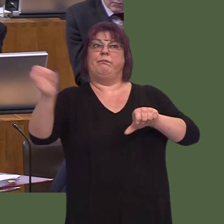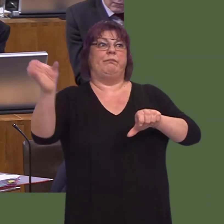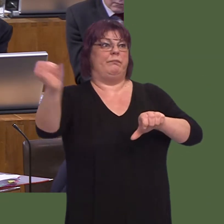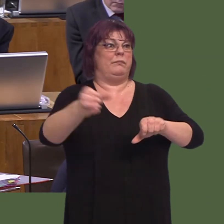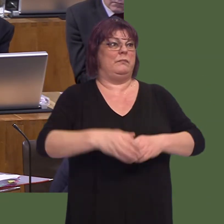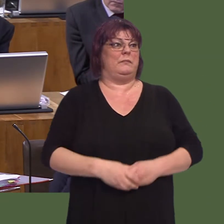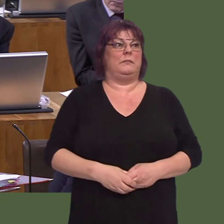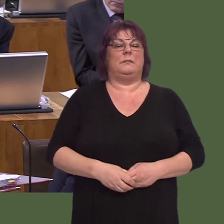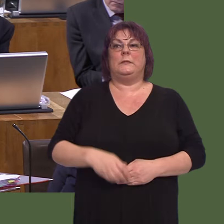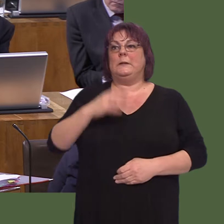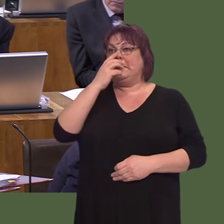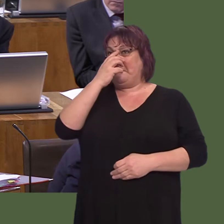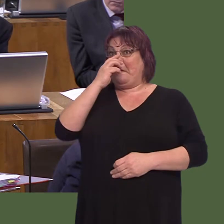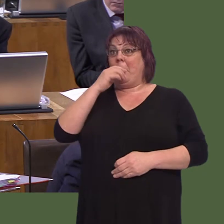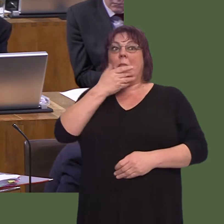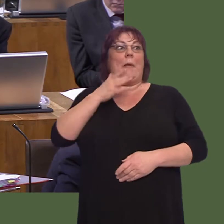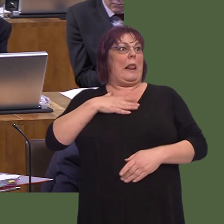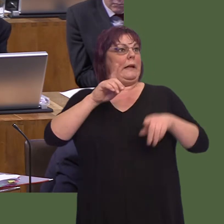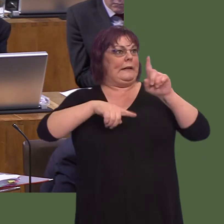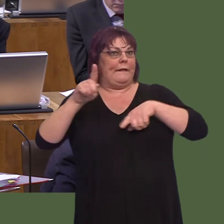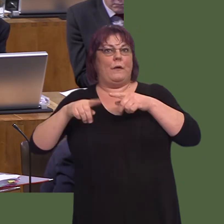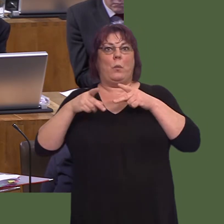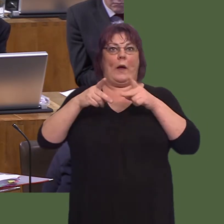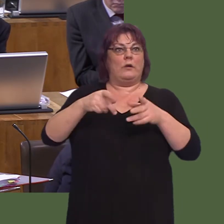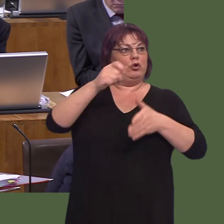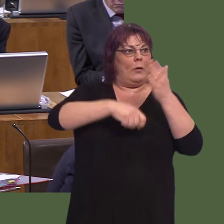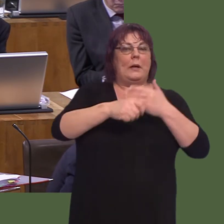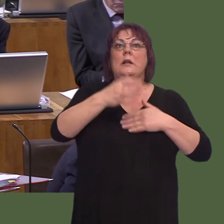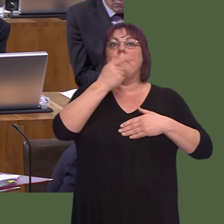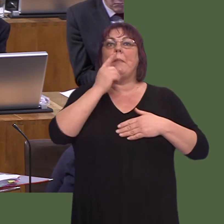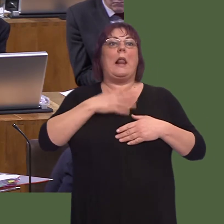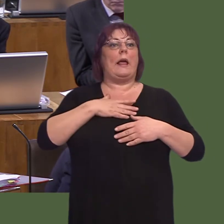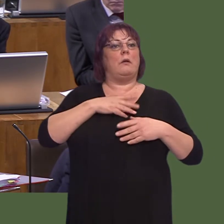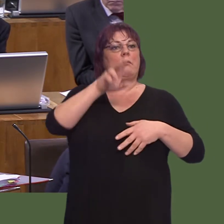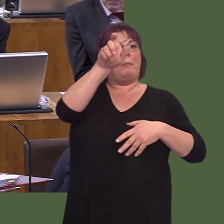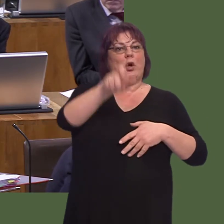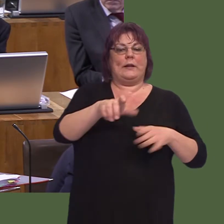I think a variety of options should be available for people. For some people, they want to physically go through a checkout, for others, they want